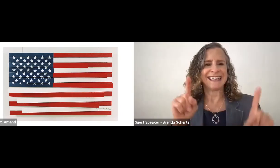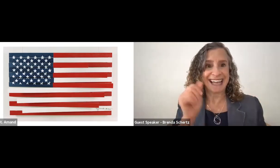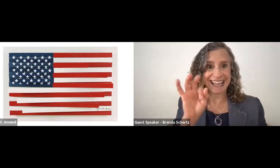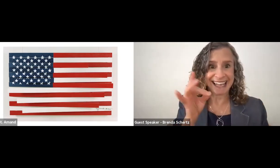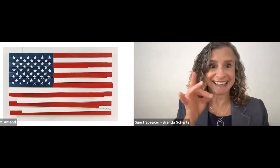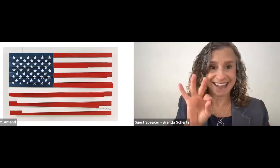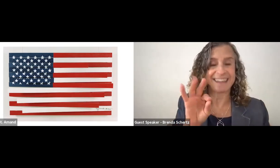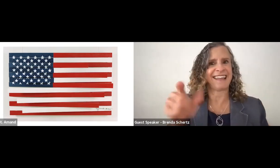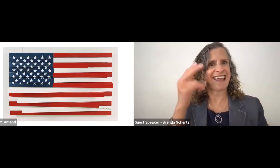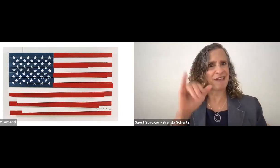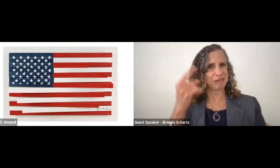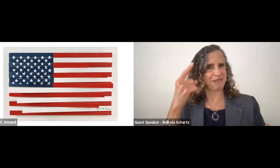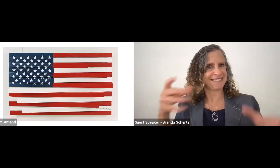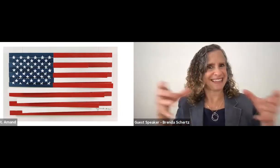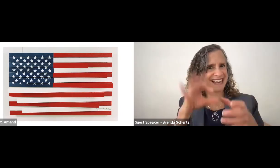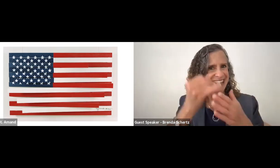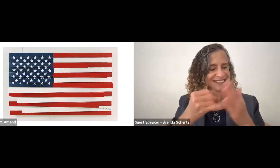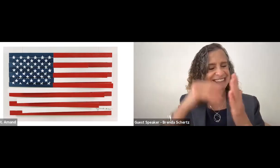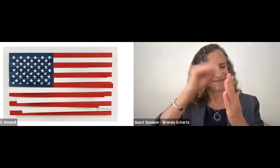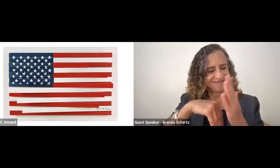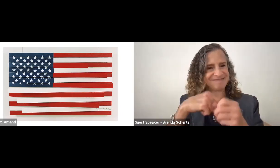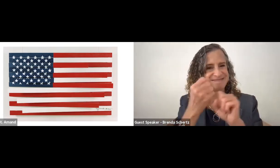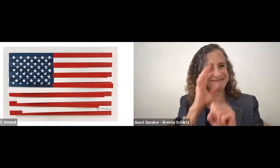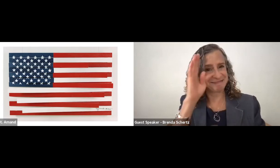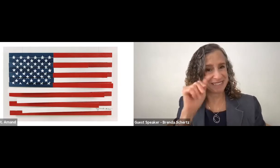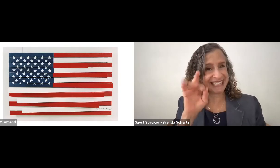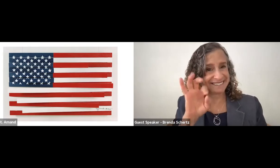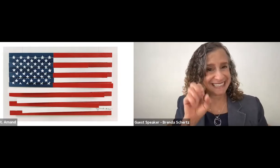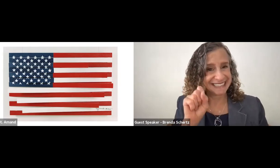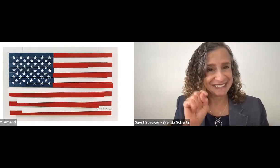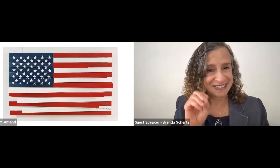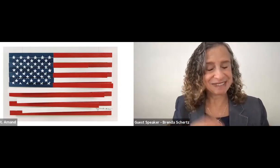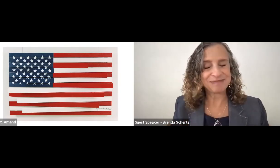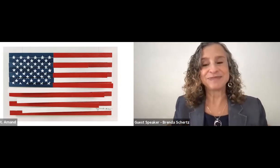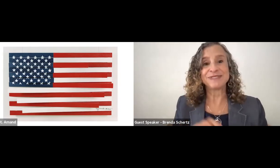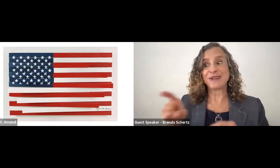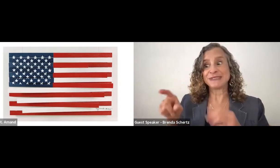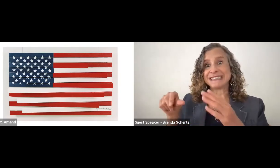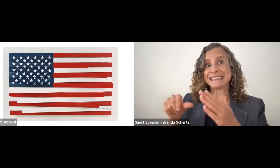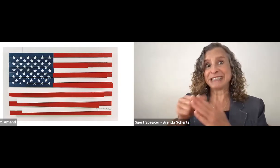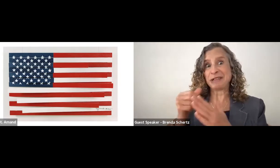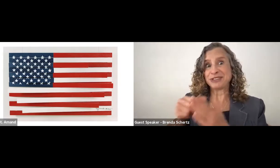and put it into a document until 1989, when the group of artists got together and created